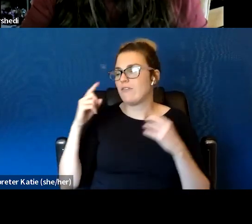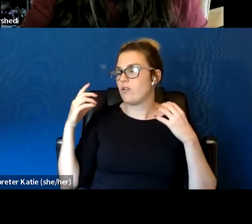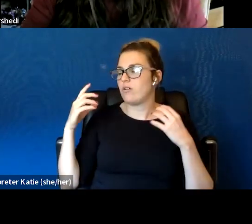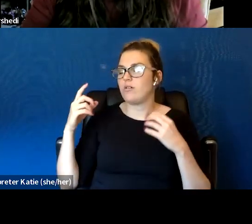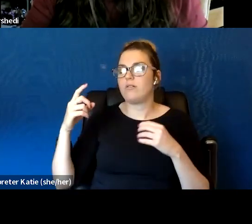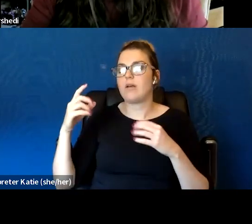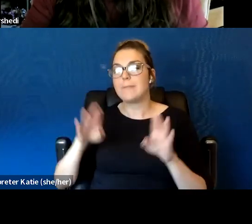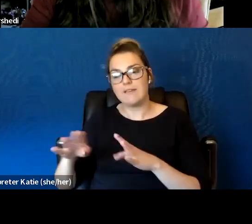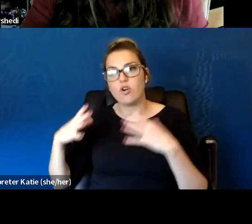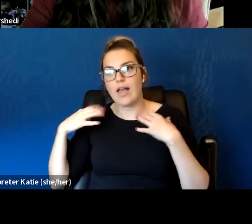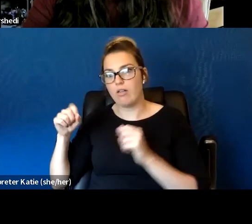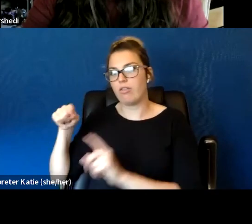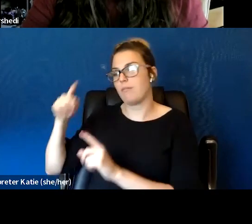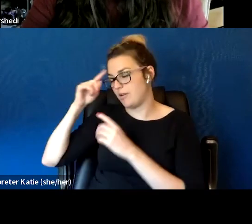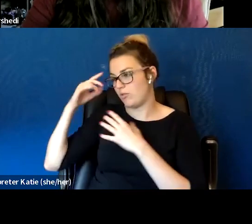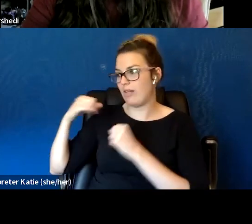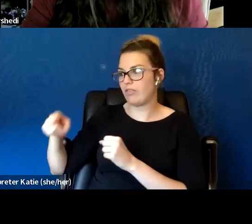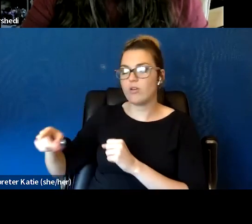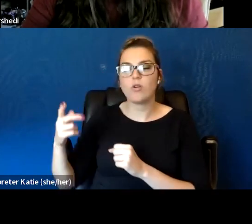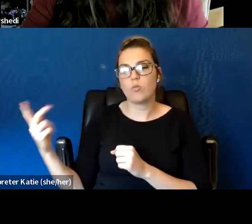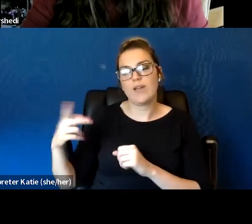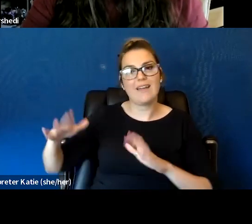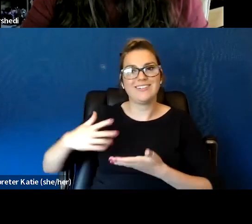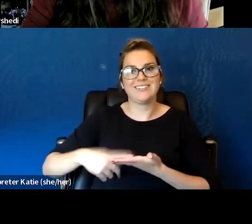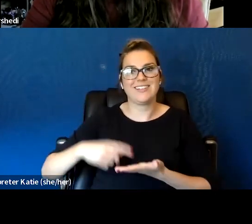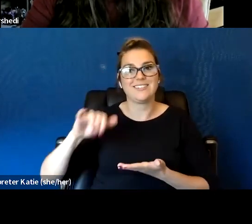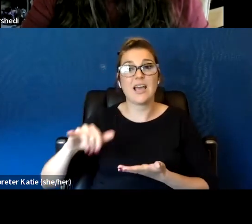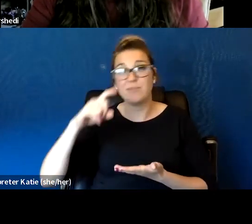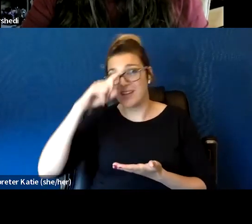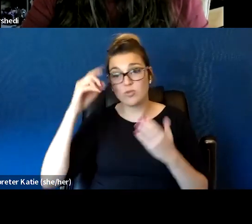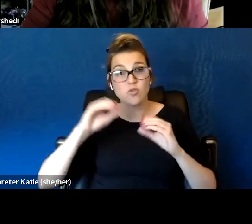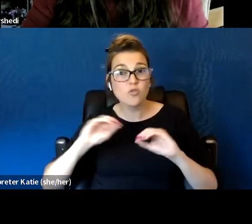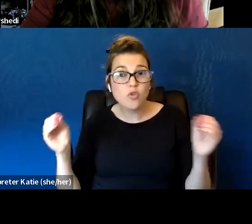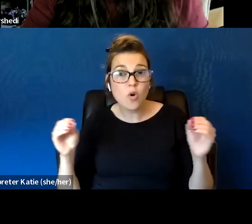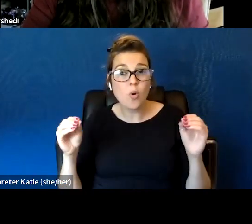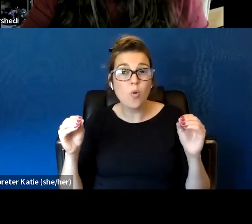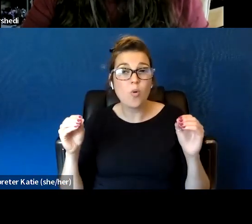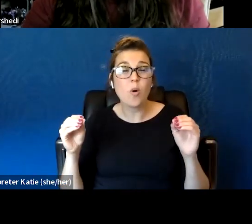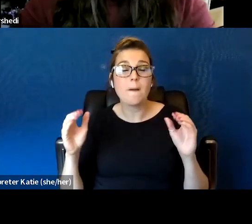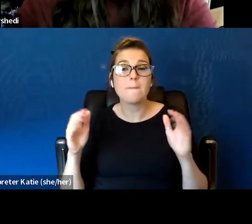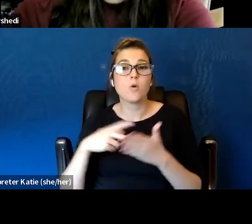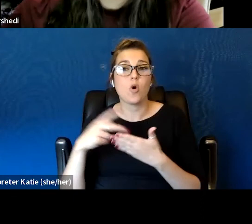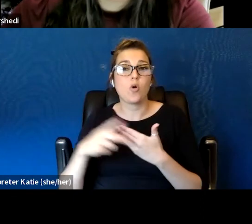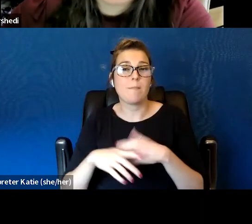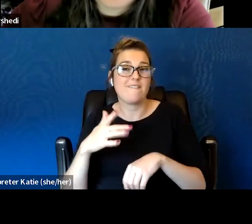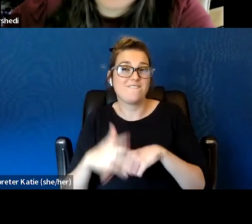any place to move people onto. So that's a really big struggle in our community. So we definitely don't have all the answers yet.